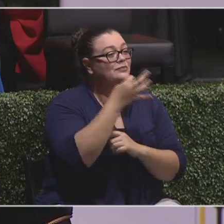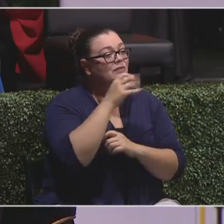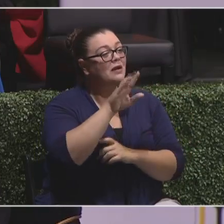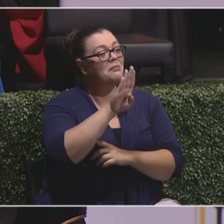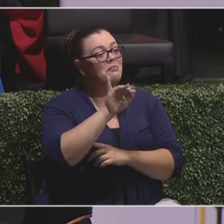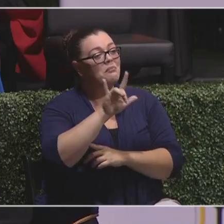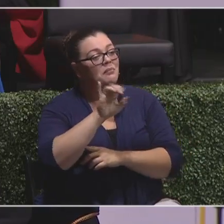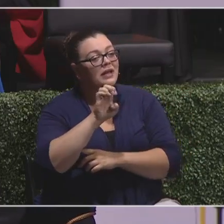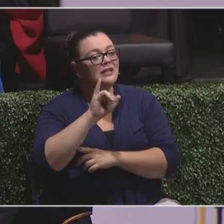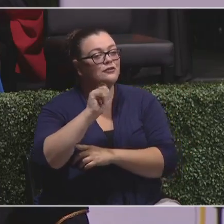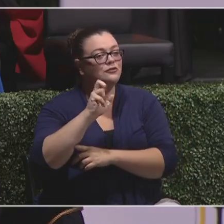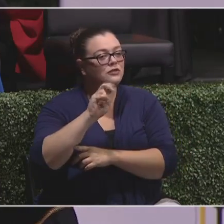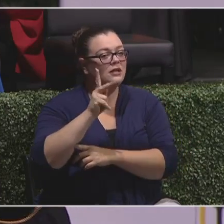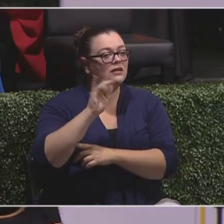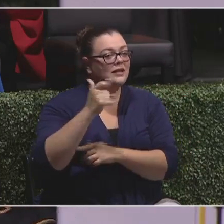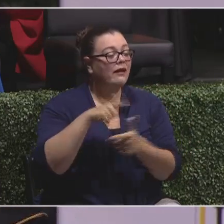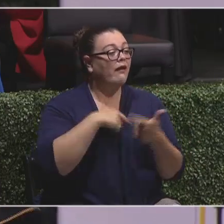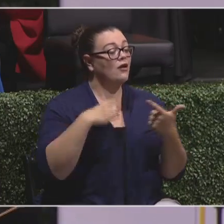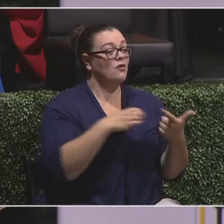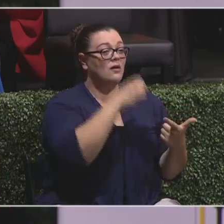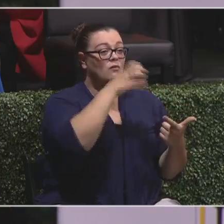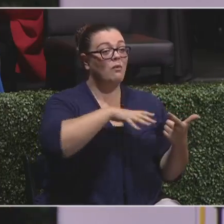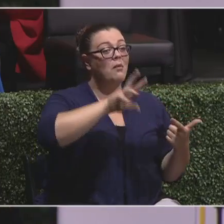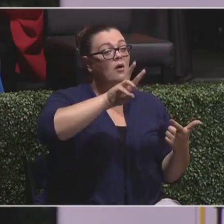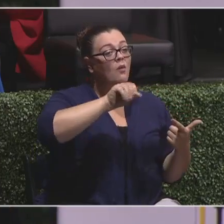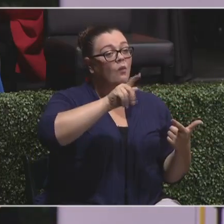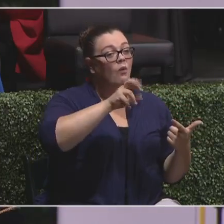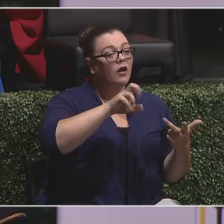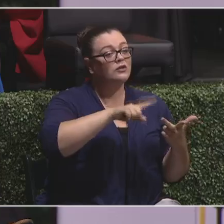THREE MILLION ALUMNI OF THE CALIFORNIA STATE UNIVERSITY SYSTEM.